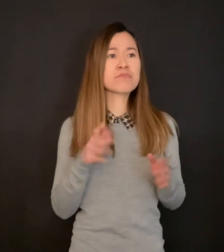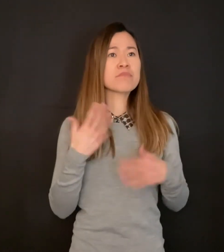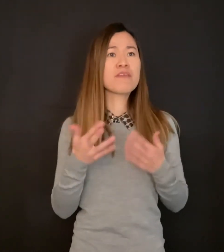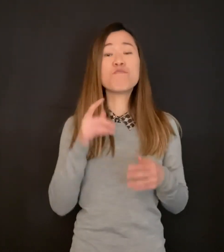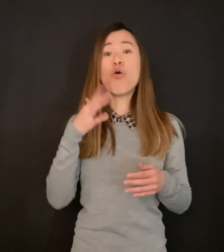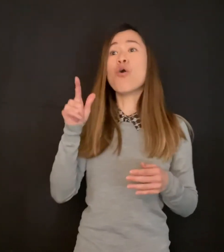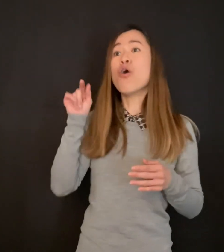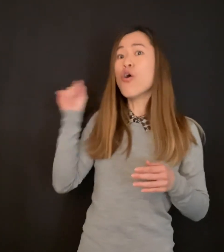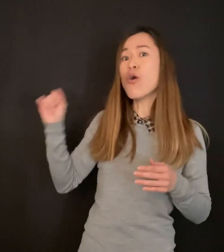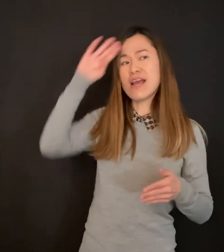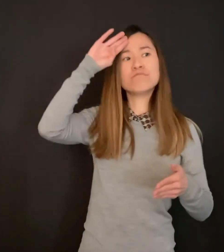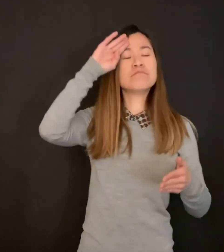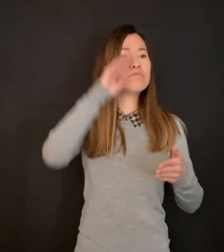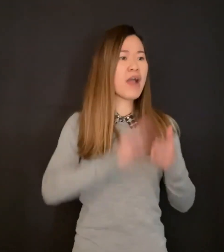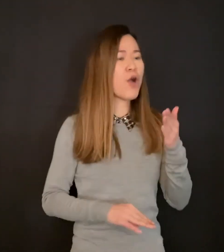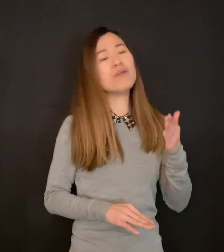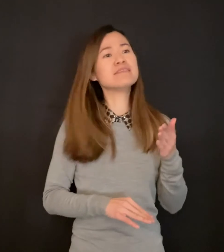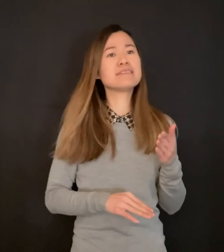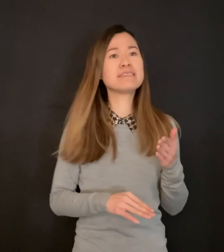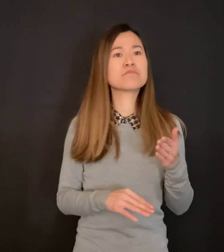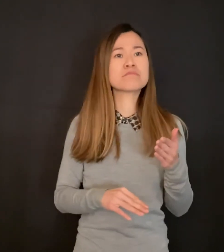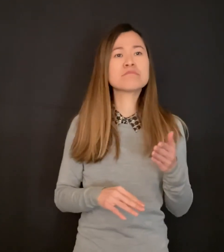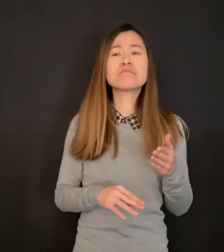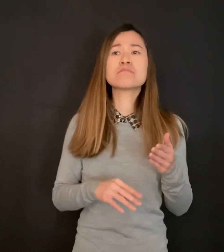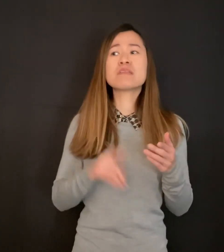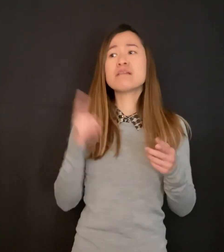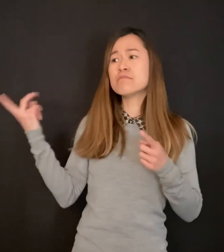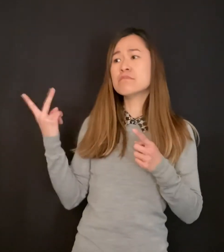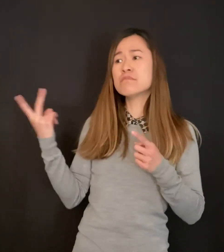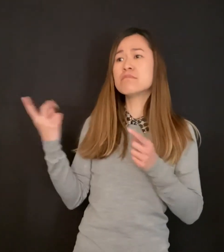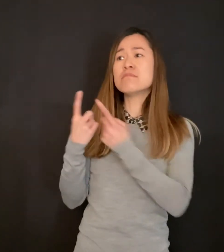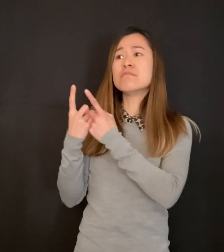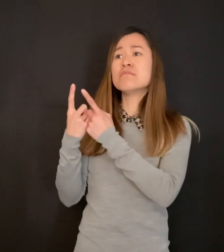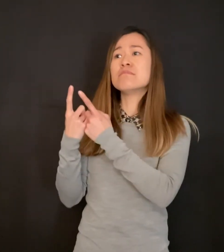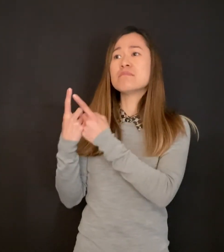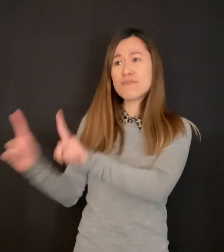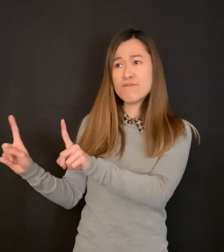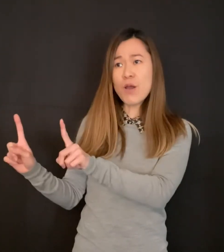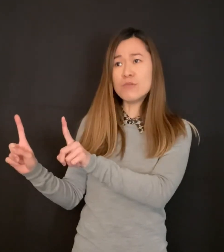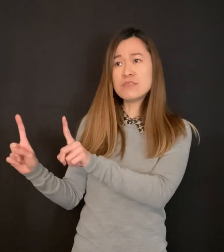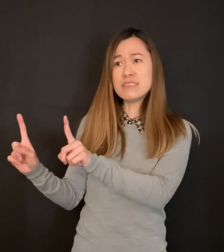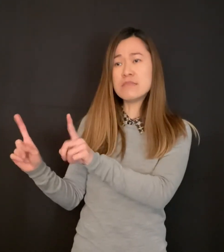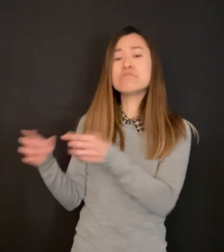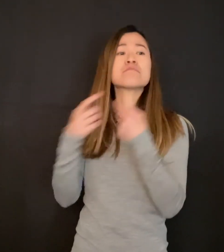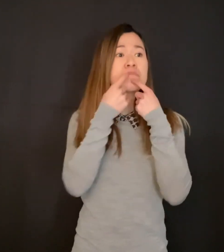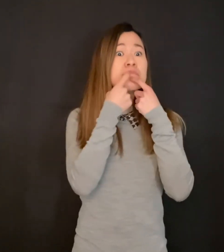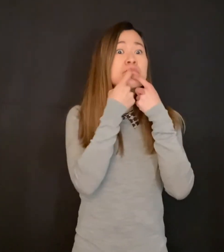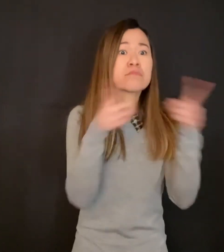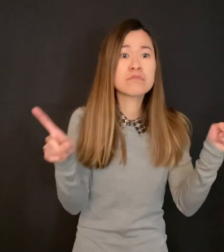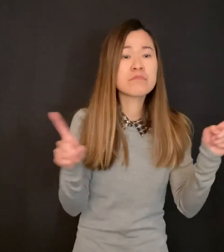Eliza decided to write a book about divorce from her experience.